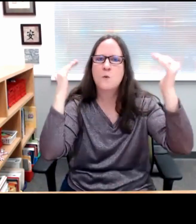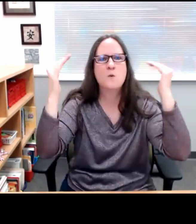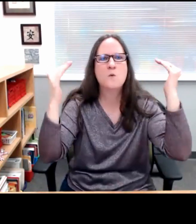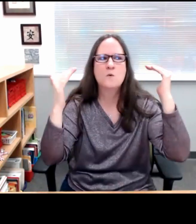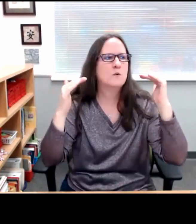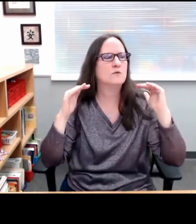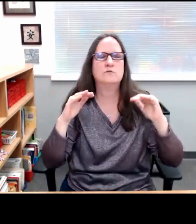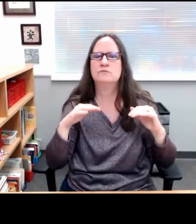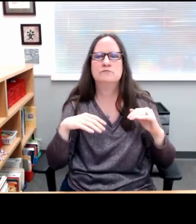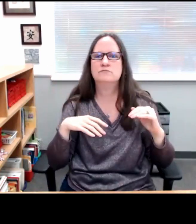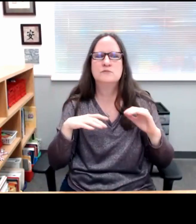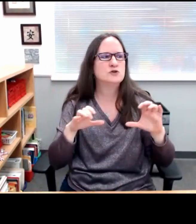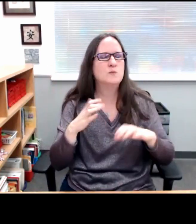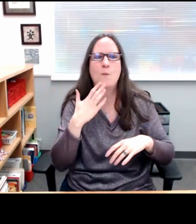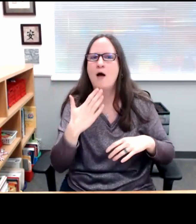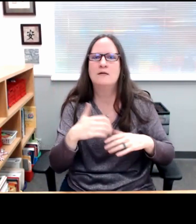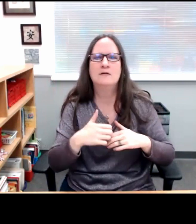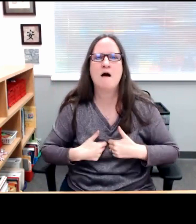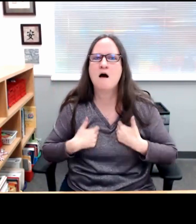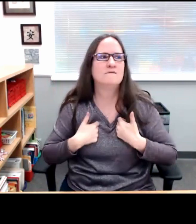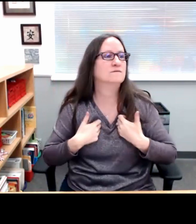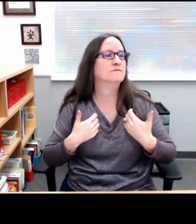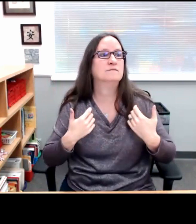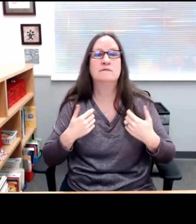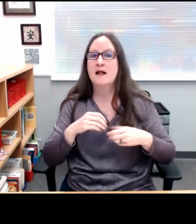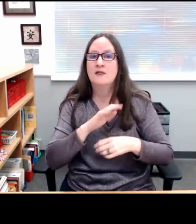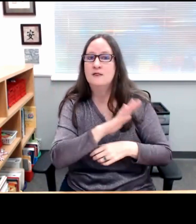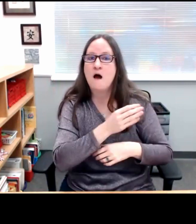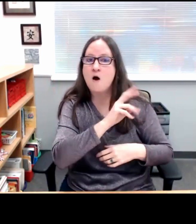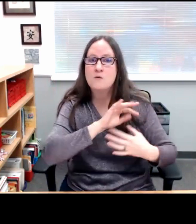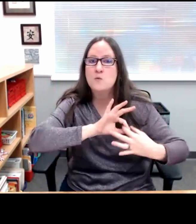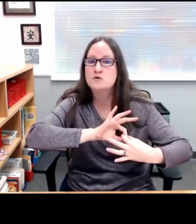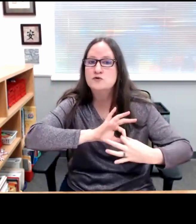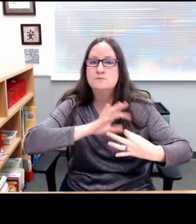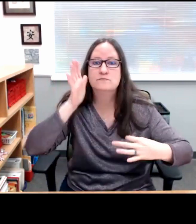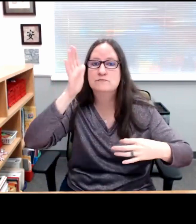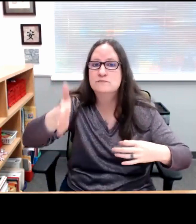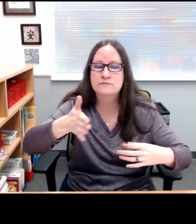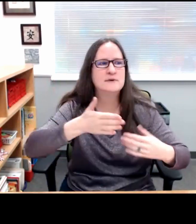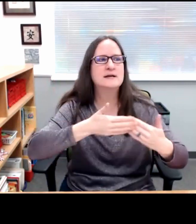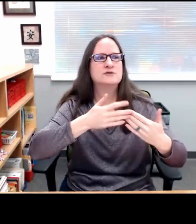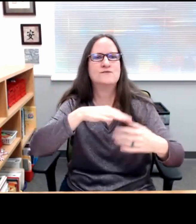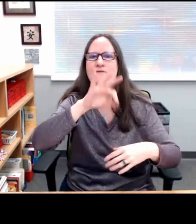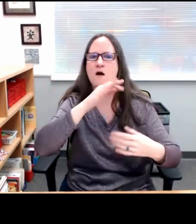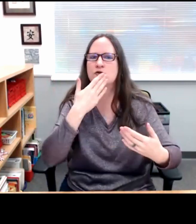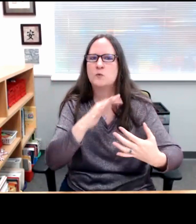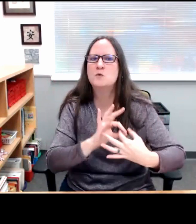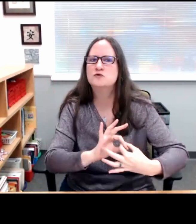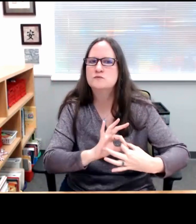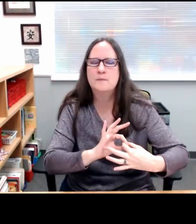like that between child and parents as adults, they do very well in their own relationships.